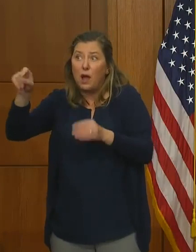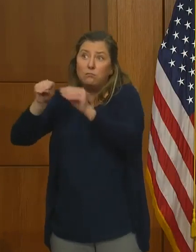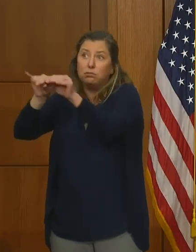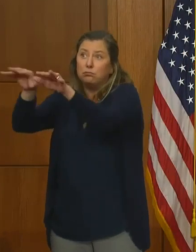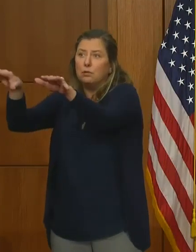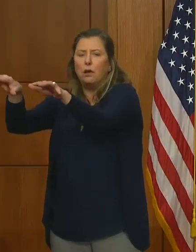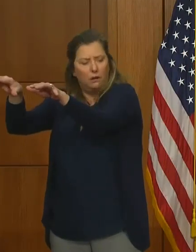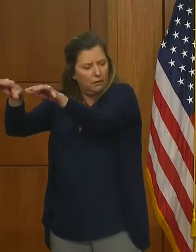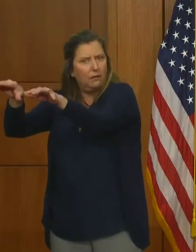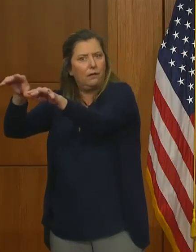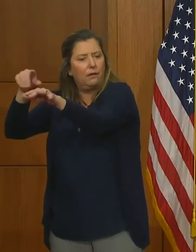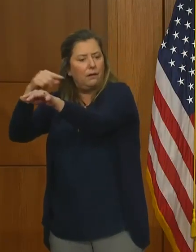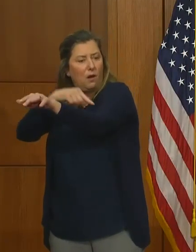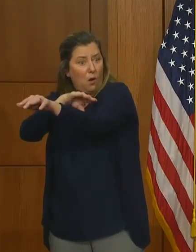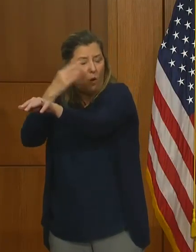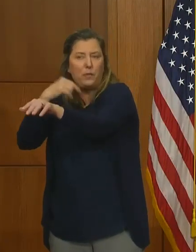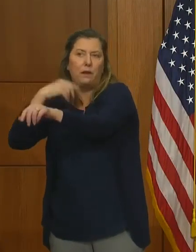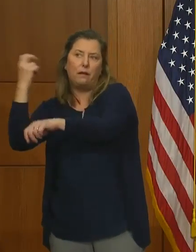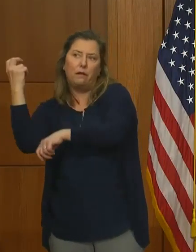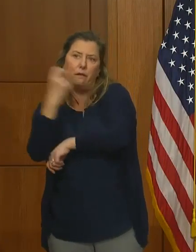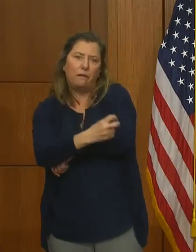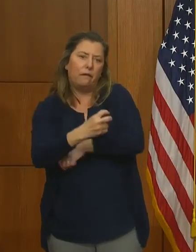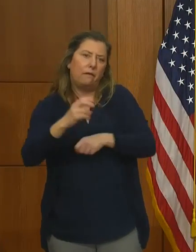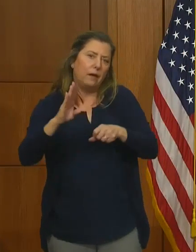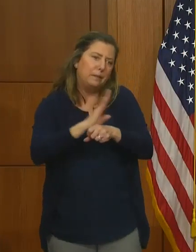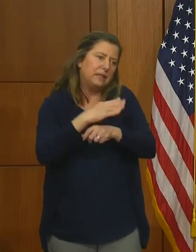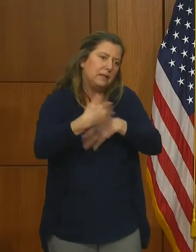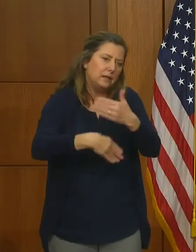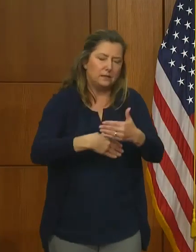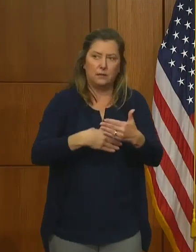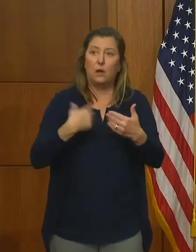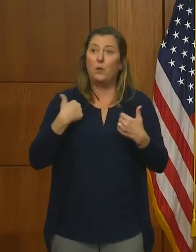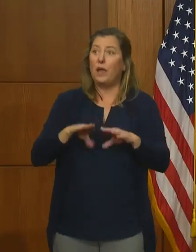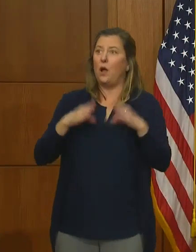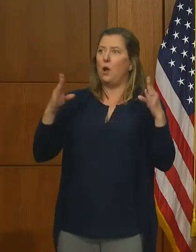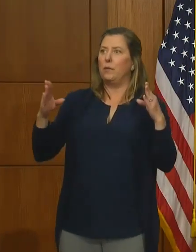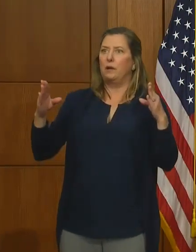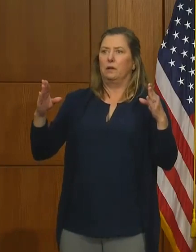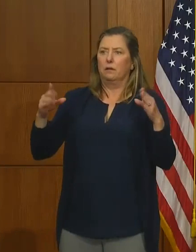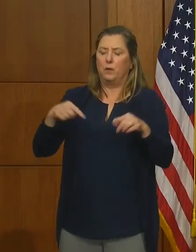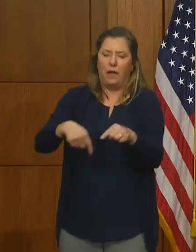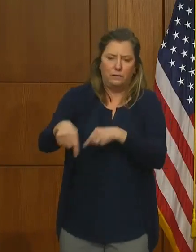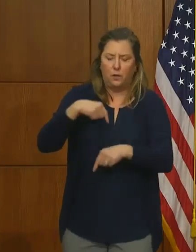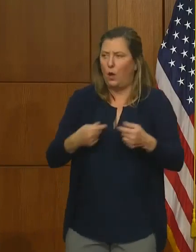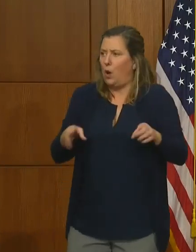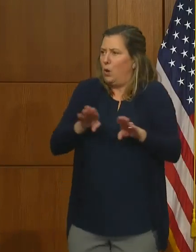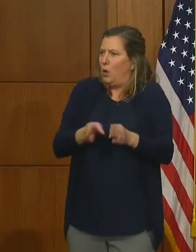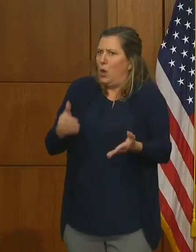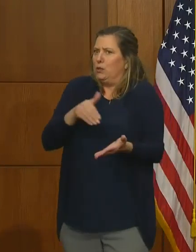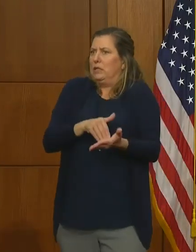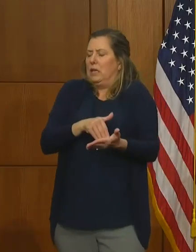CONCERN TWELVE WHAT THESE PEOPLE I'M ANOTHER VIRGINIA THAT PERHAPS AS I SPOT IN VIRGINIA. TO OUR PLACE AS A